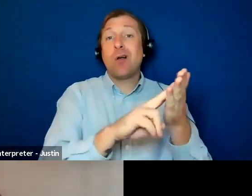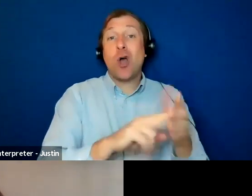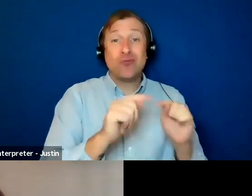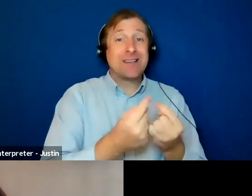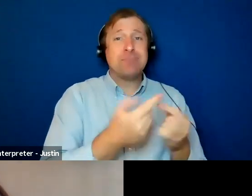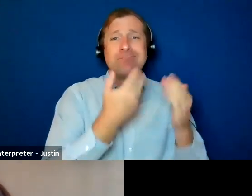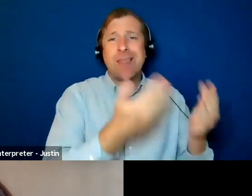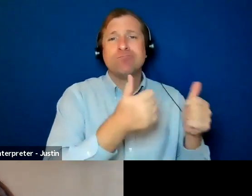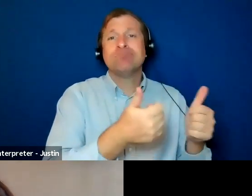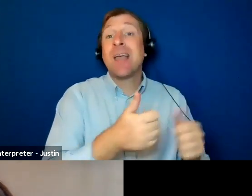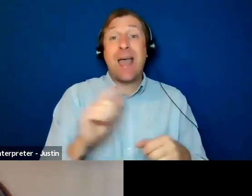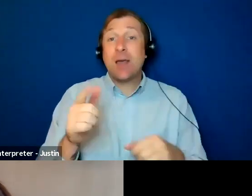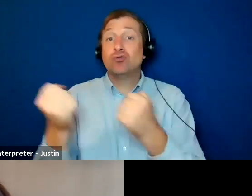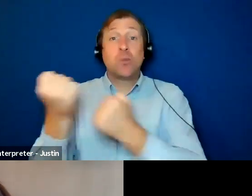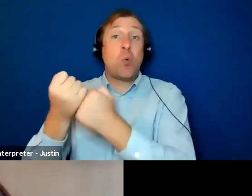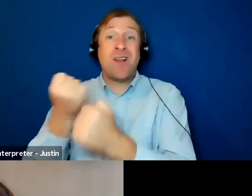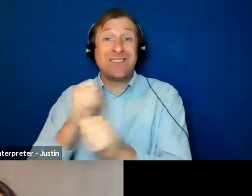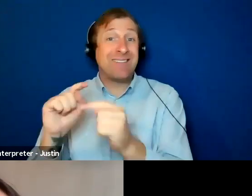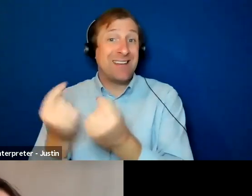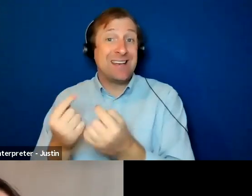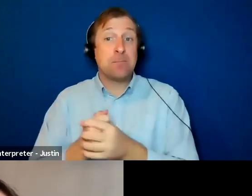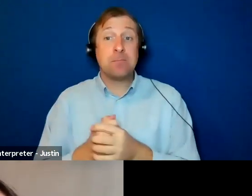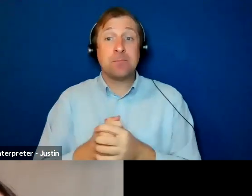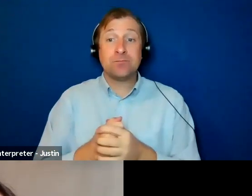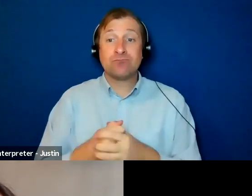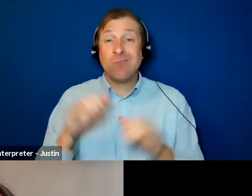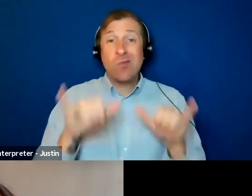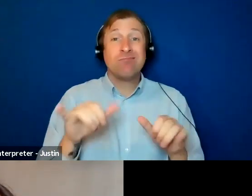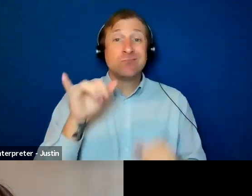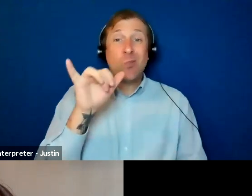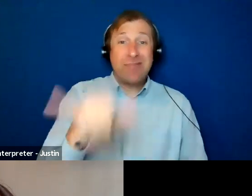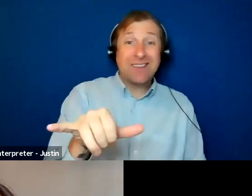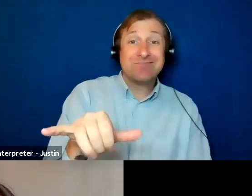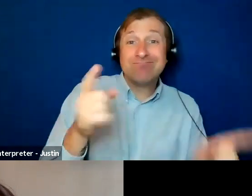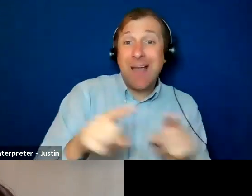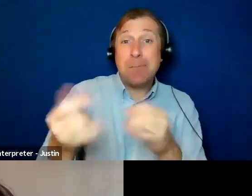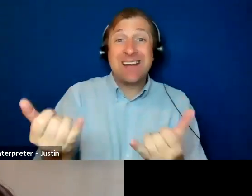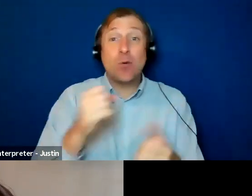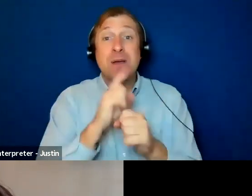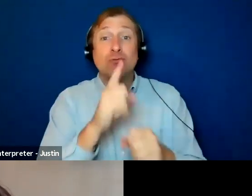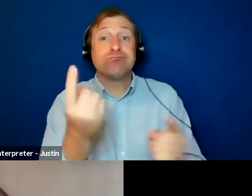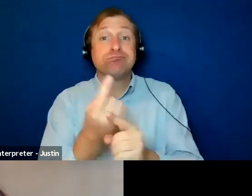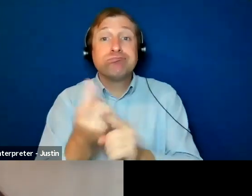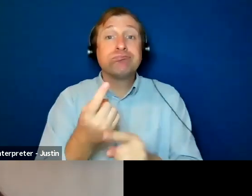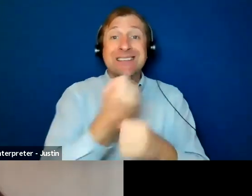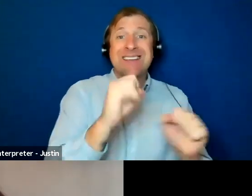along with the support of our safety team. And so that's happening now to ensure that there are adequate safety protocols